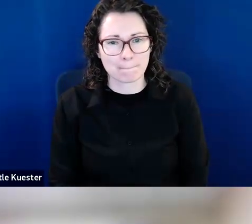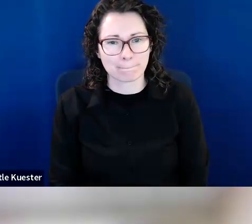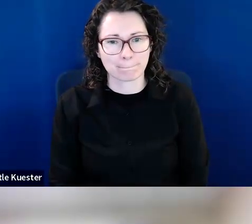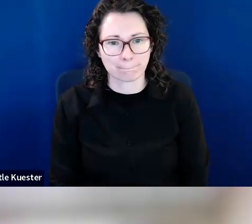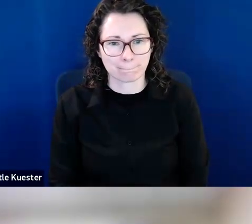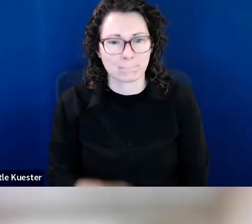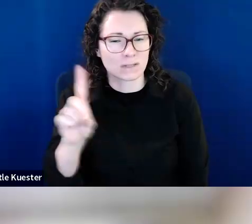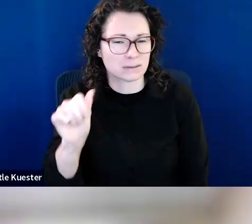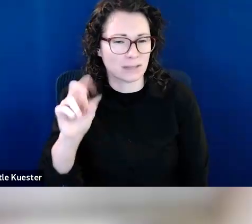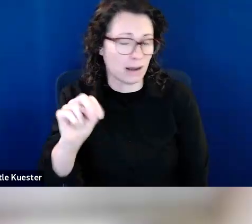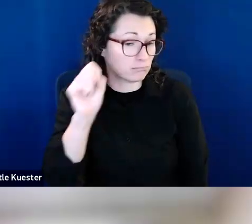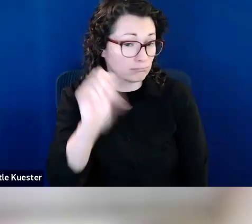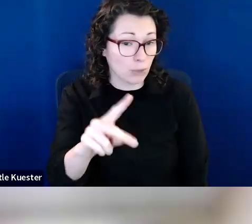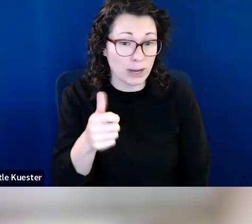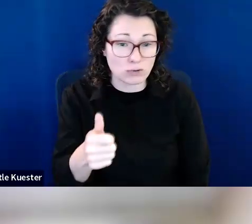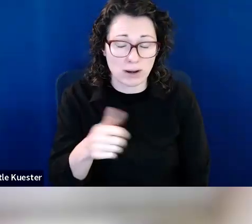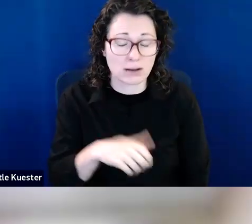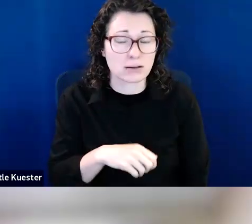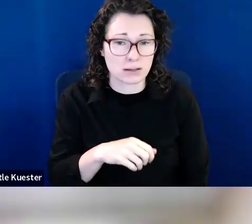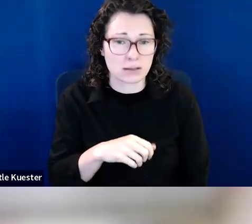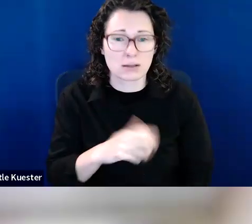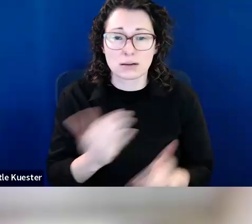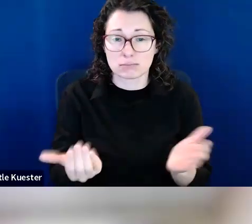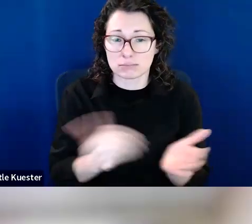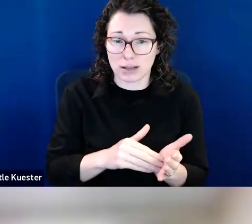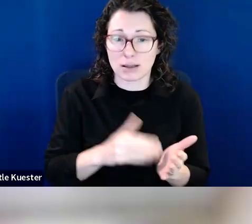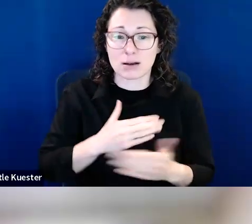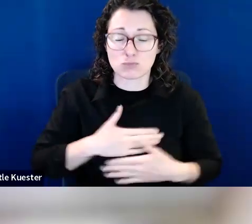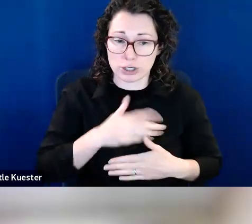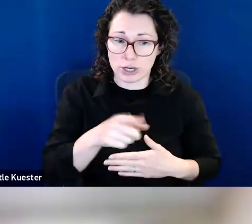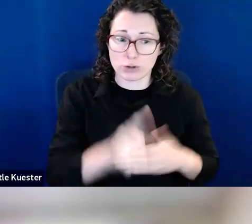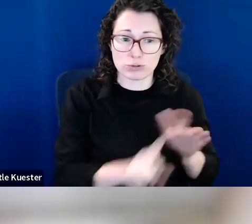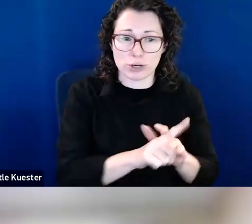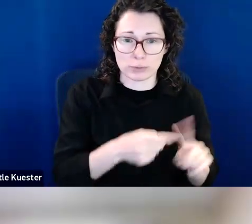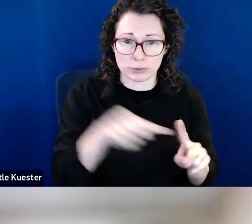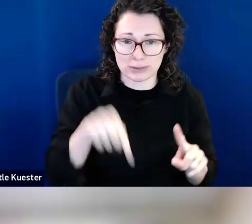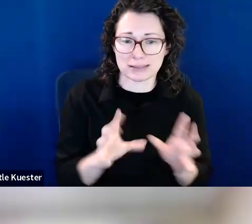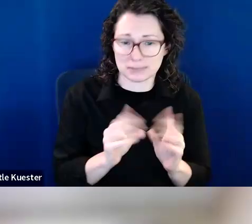Okay, great. Um well again we appreciate you coming to our meeting to uh give us